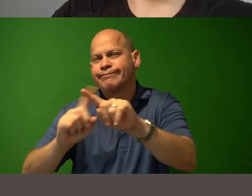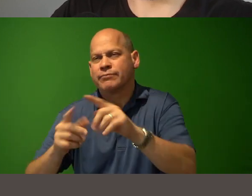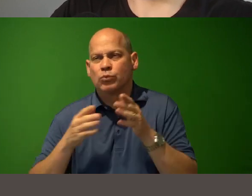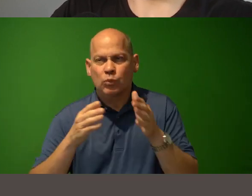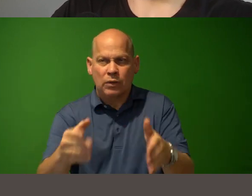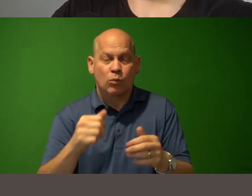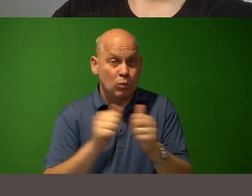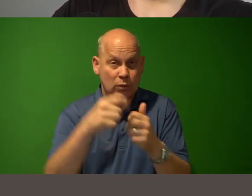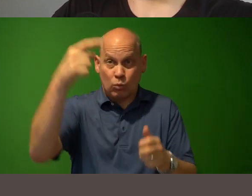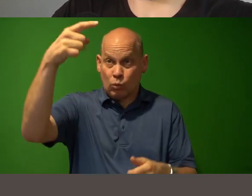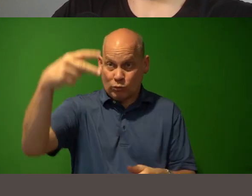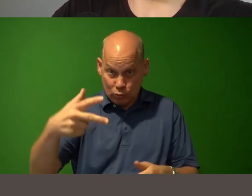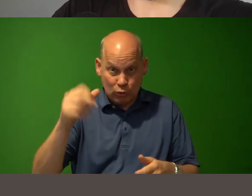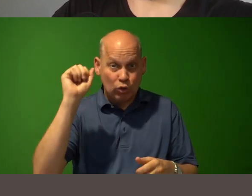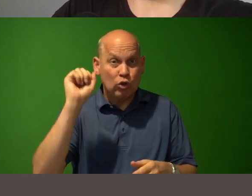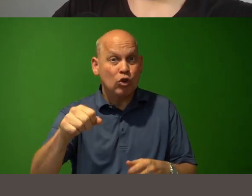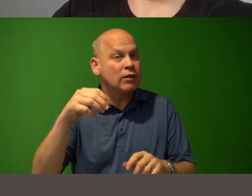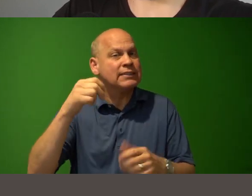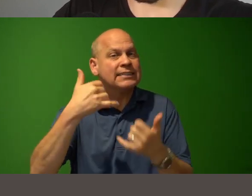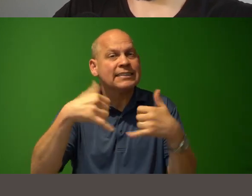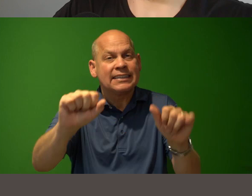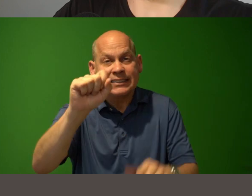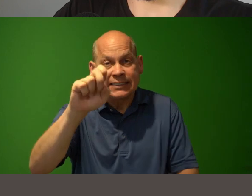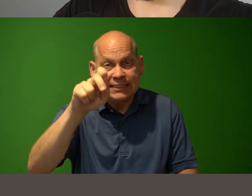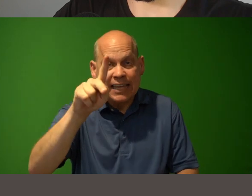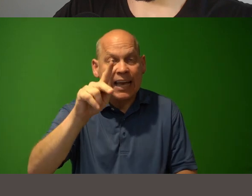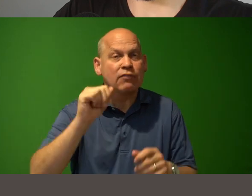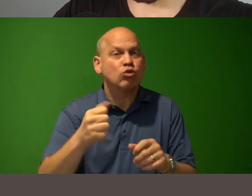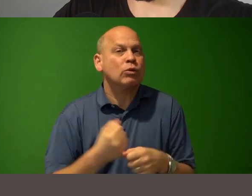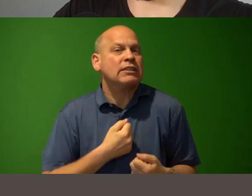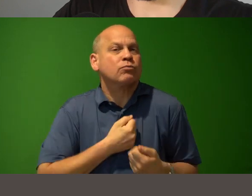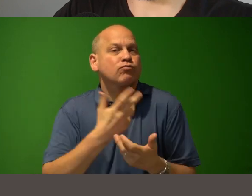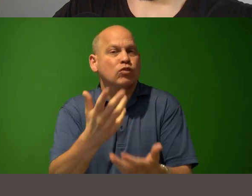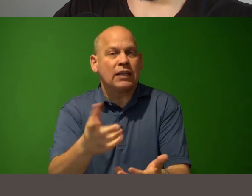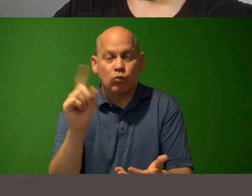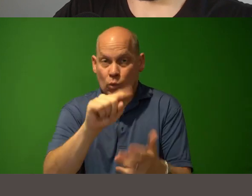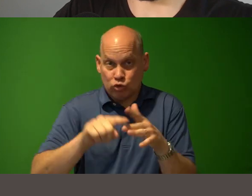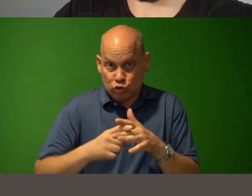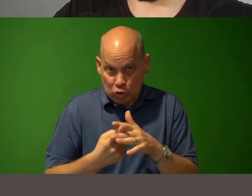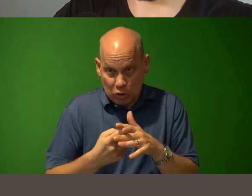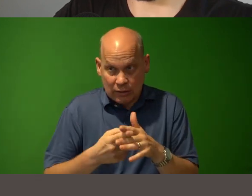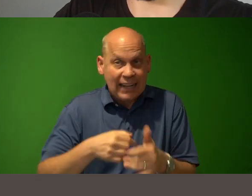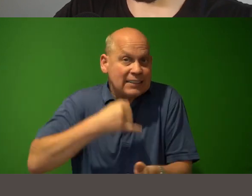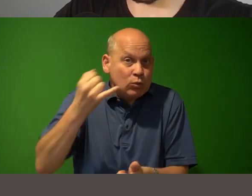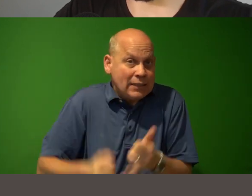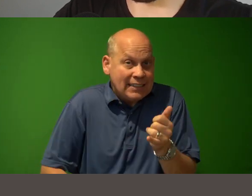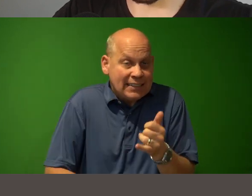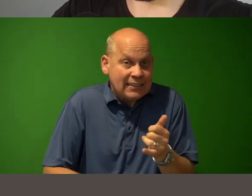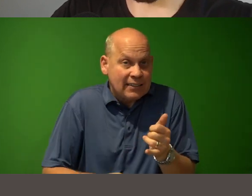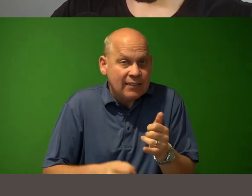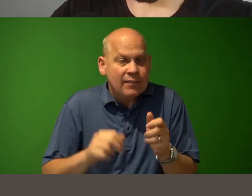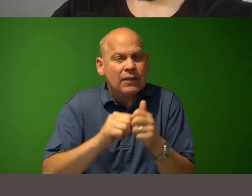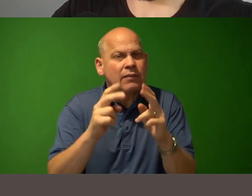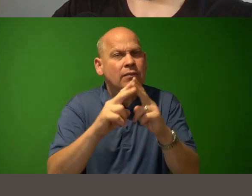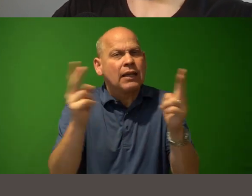With one, two, three, you could still be stacked so you can express where you start and when you end in a very easy way.